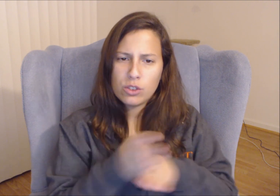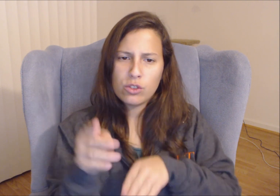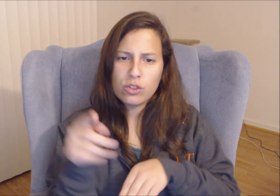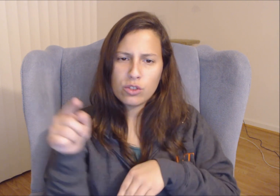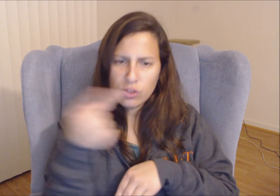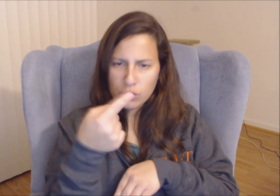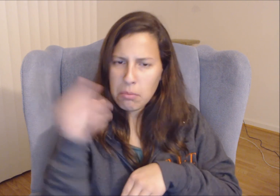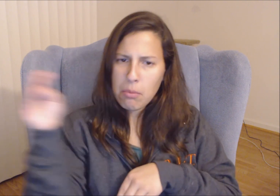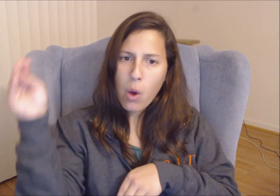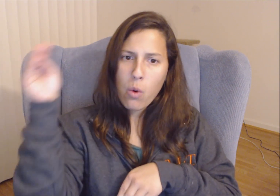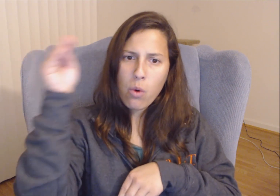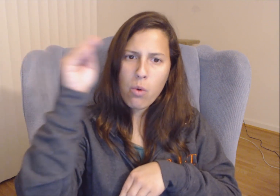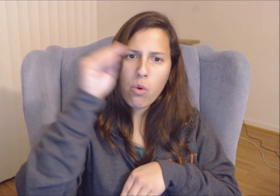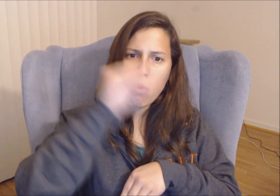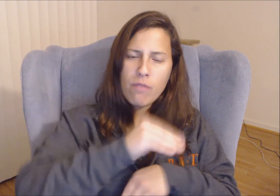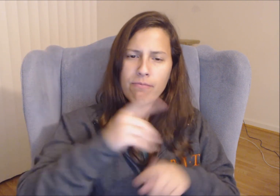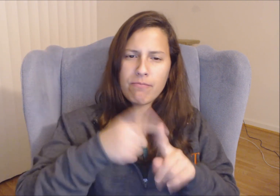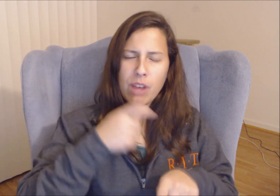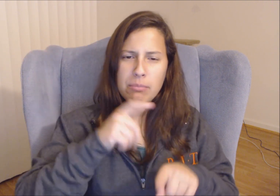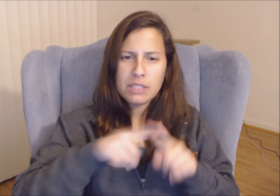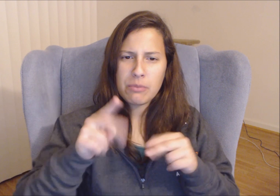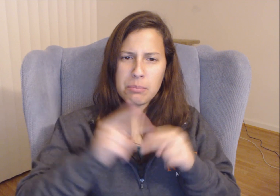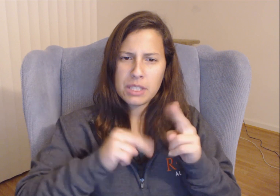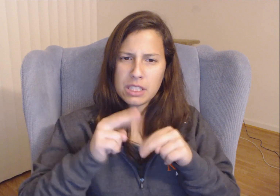They moved other building into NTID building